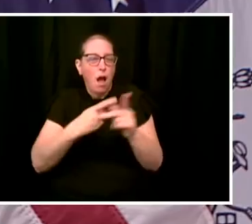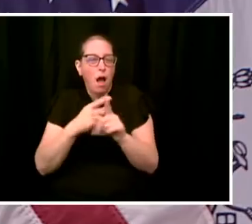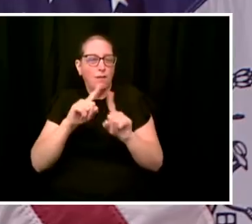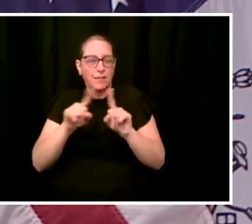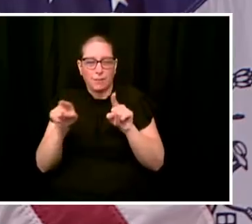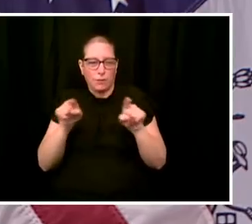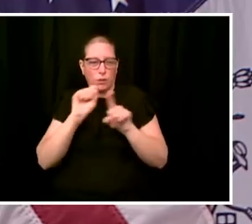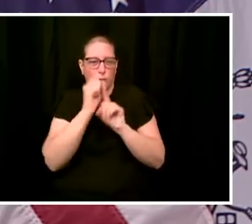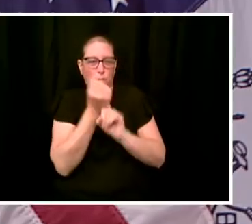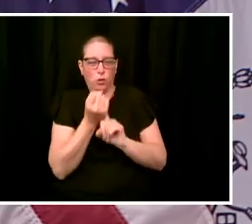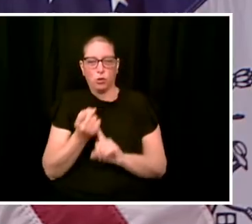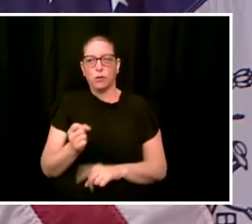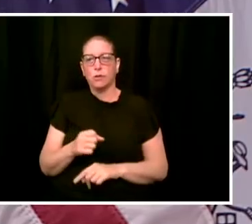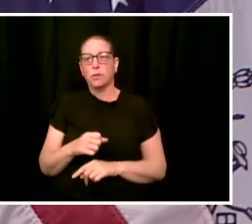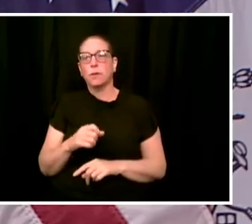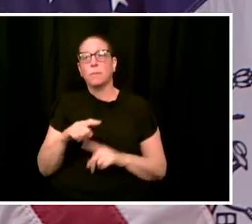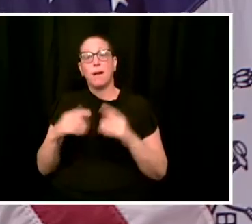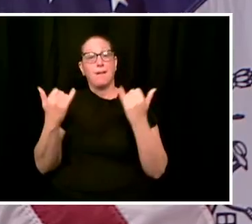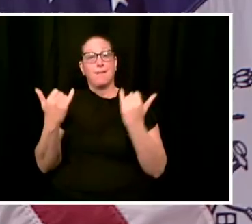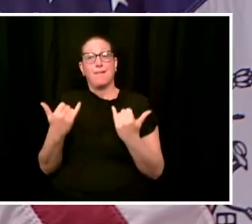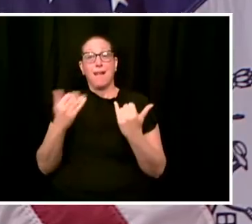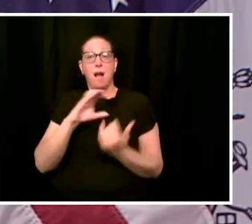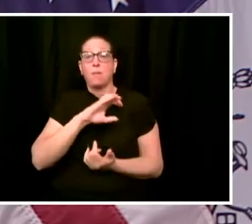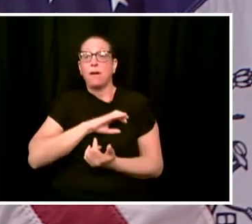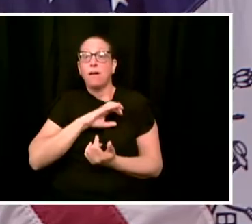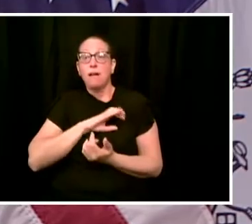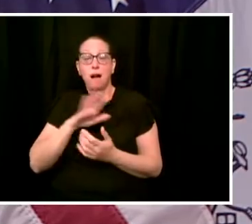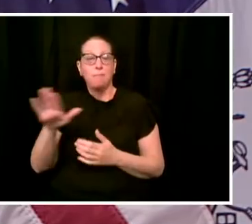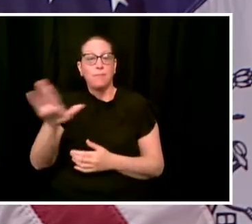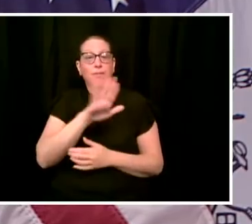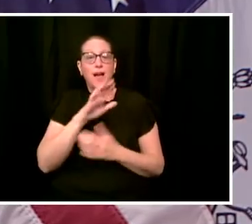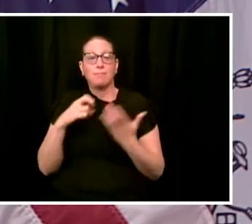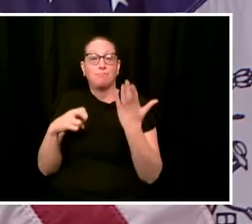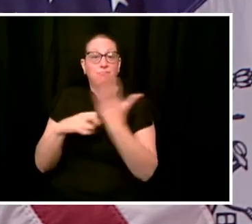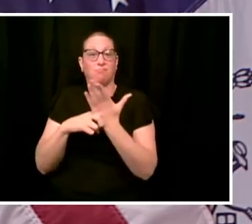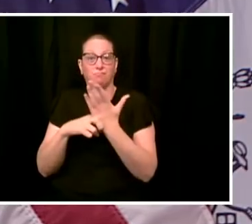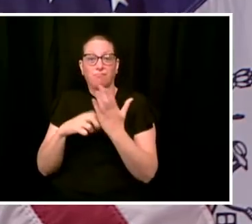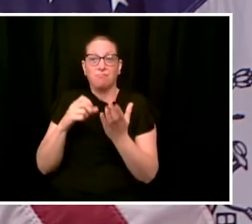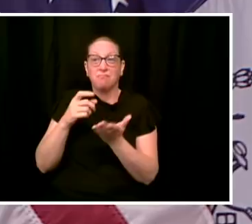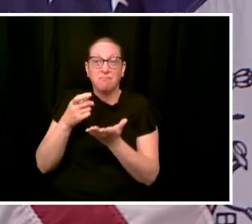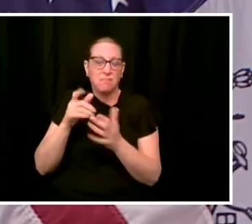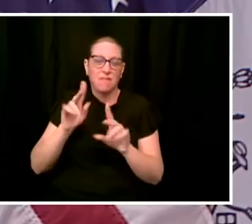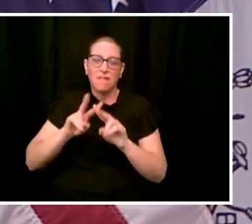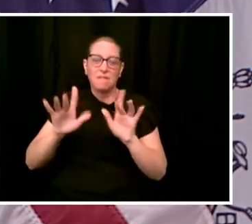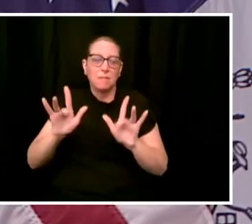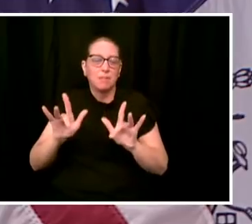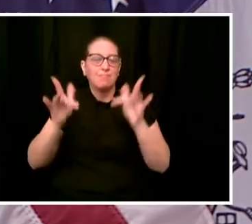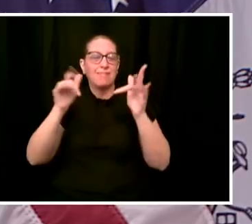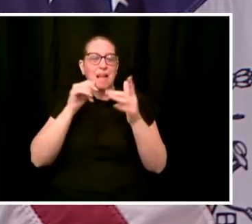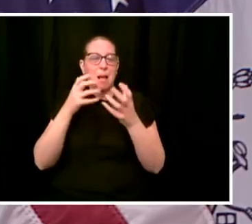IS PUBLISHED AND CLEAR, BUT THE